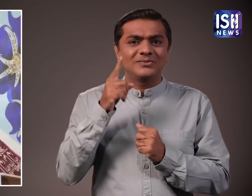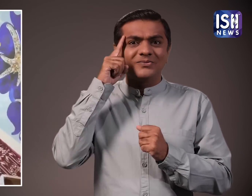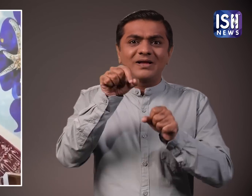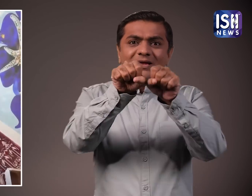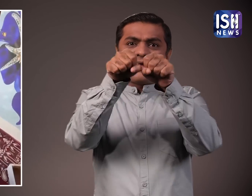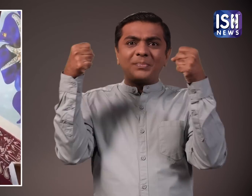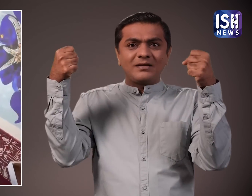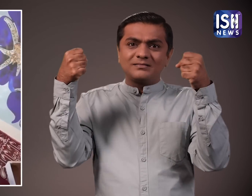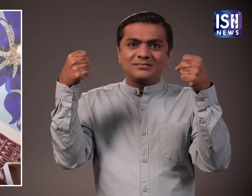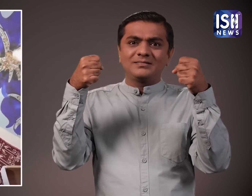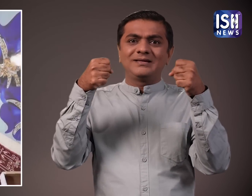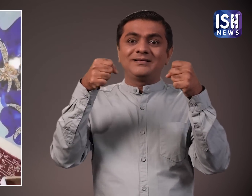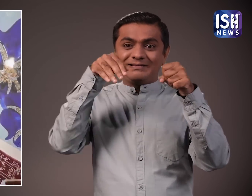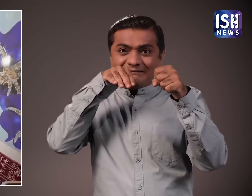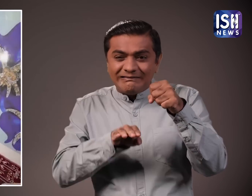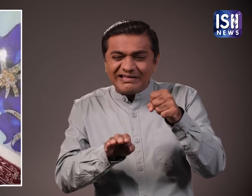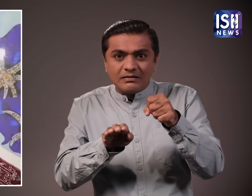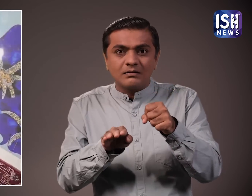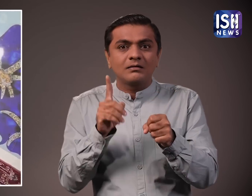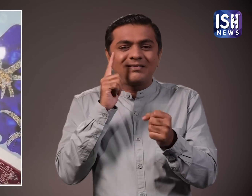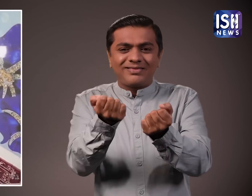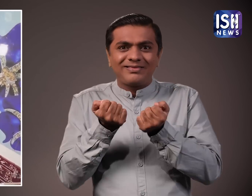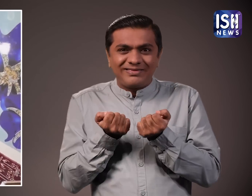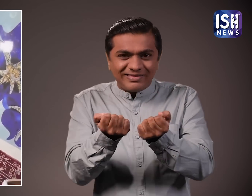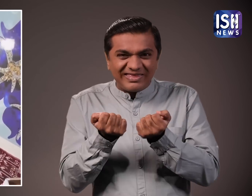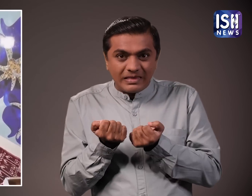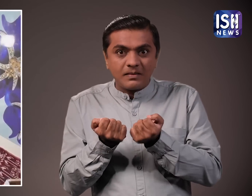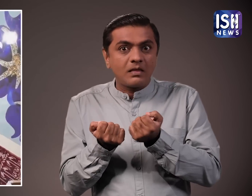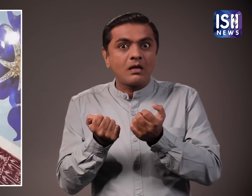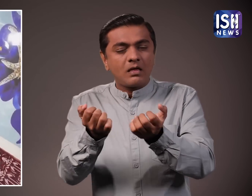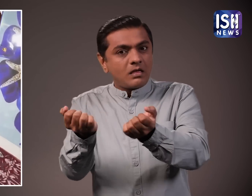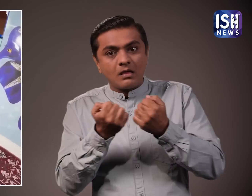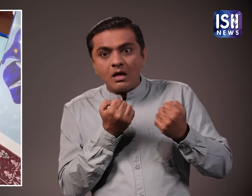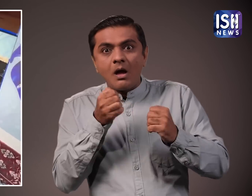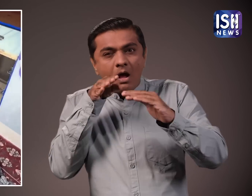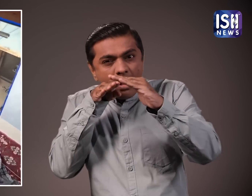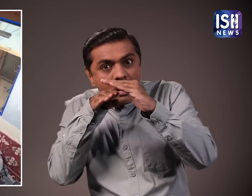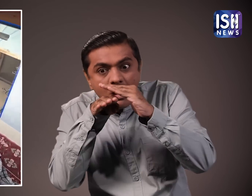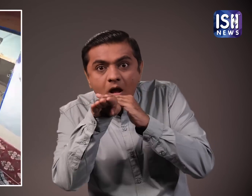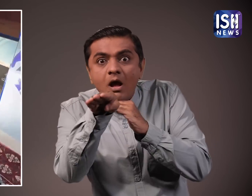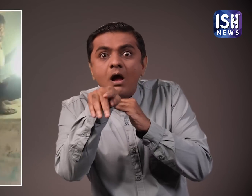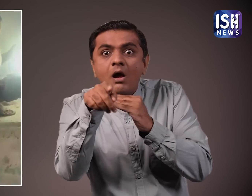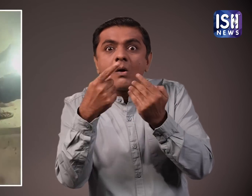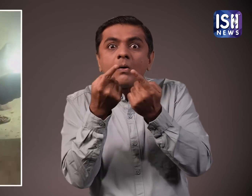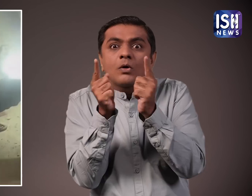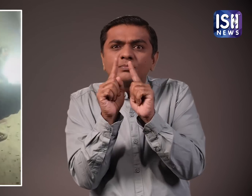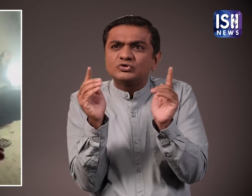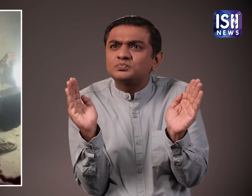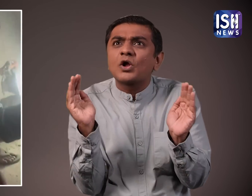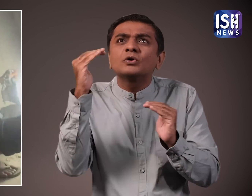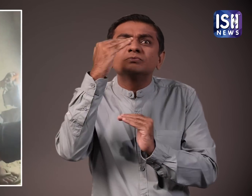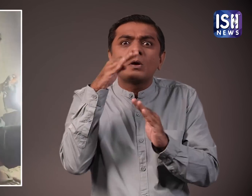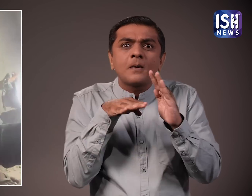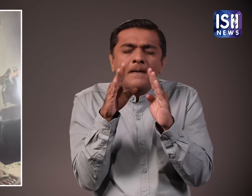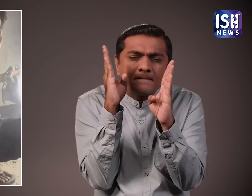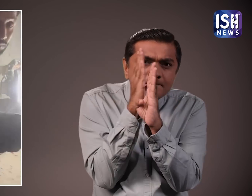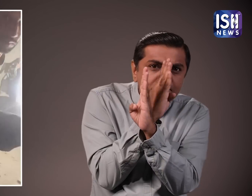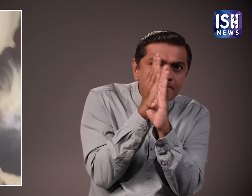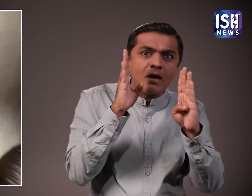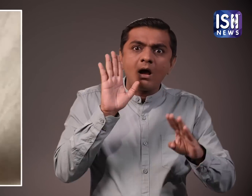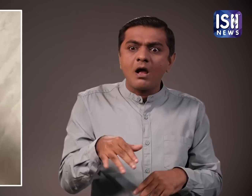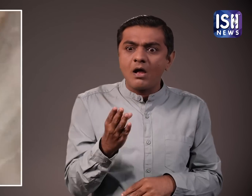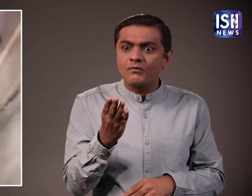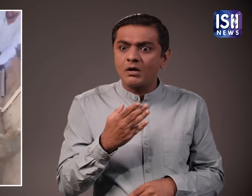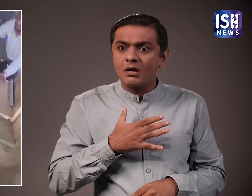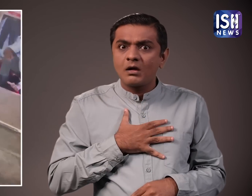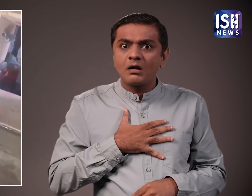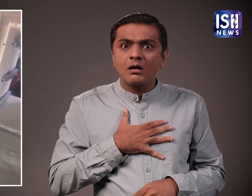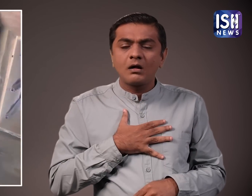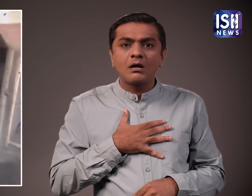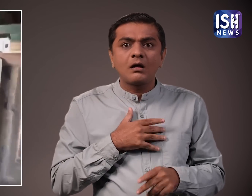They found that the terrorists were hiding in a small bunker inside the cupboard.